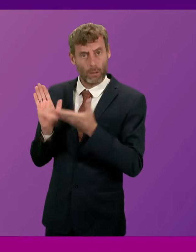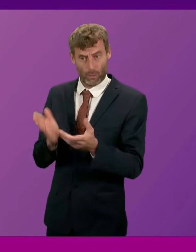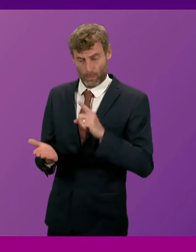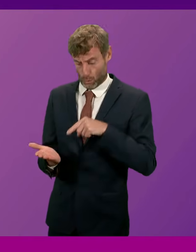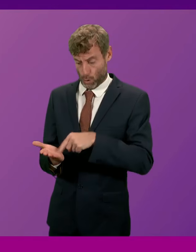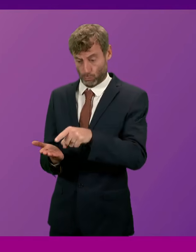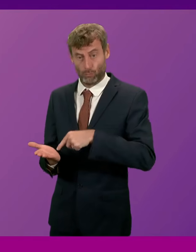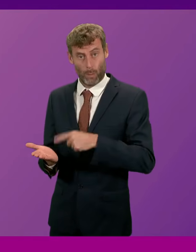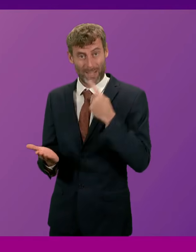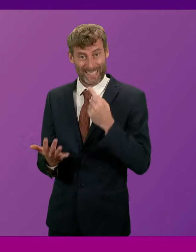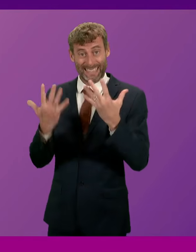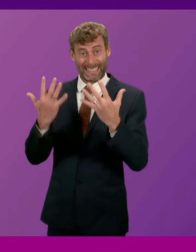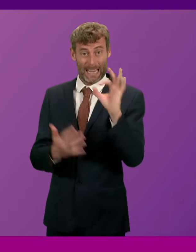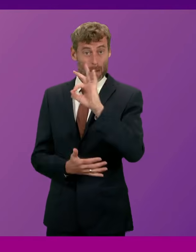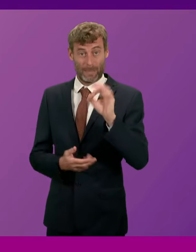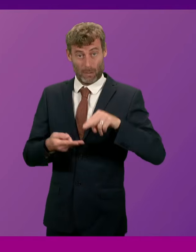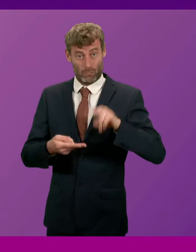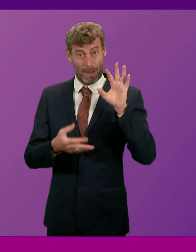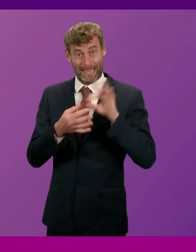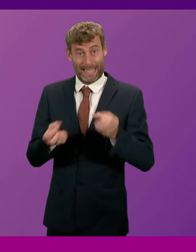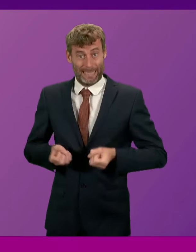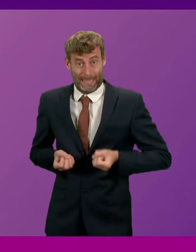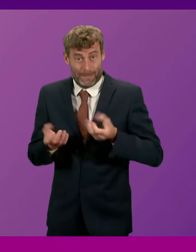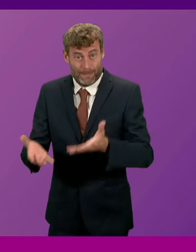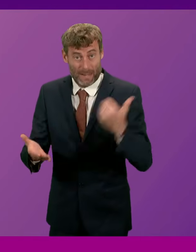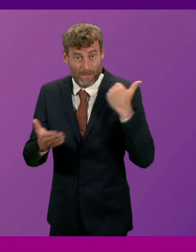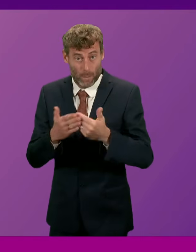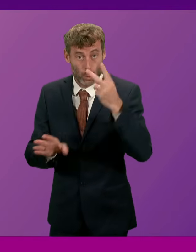a 10 per cent rise in spending over the last two years due to increased demand.